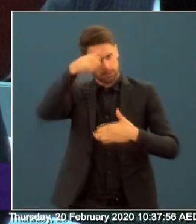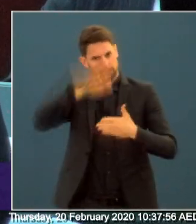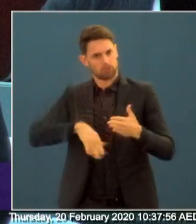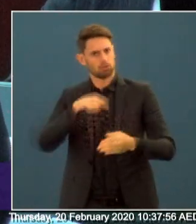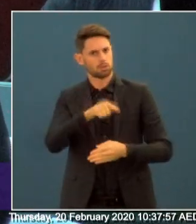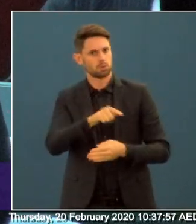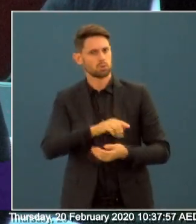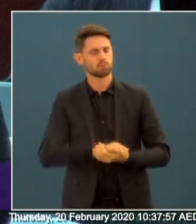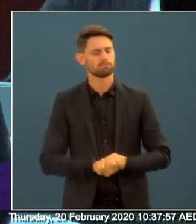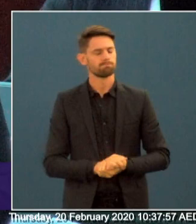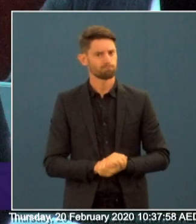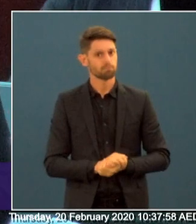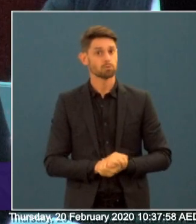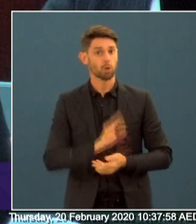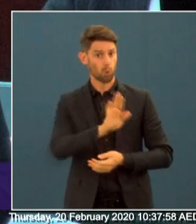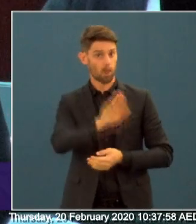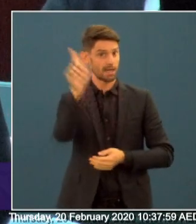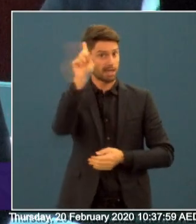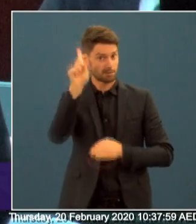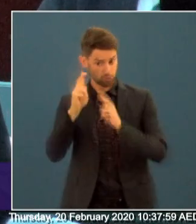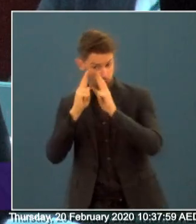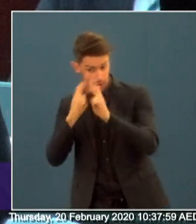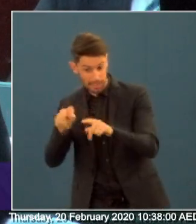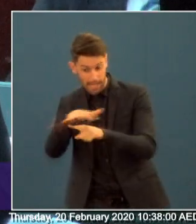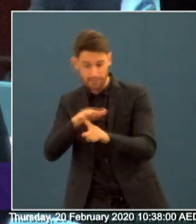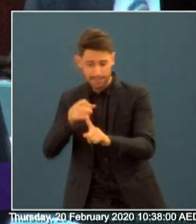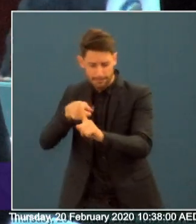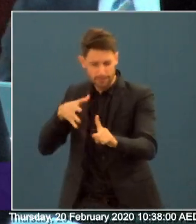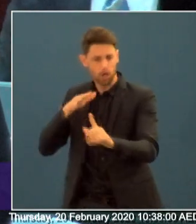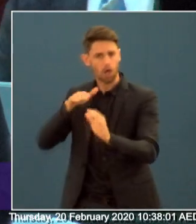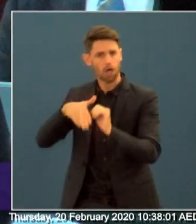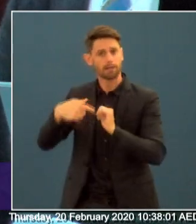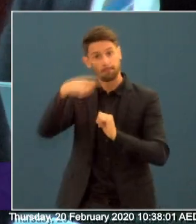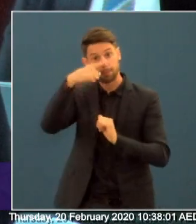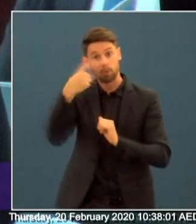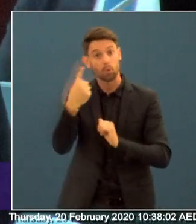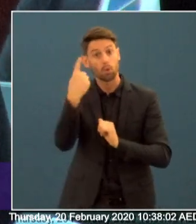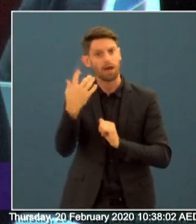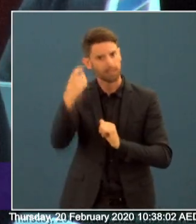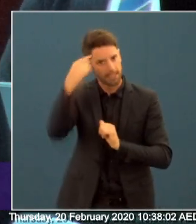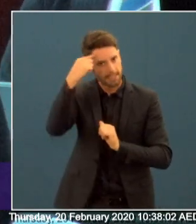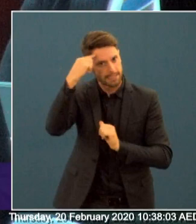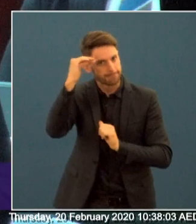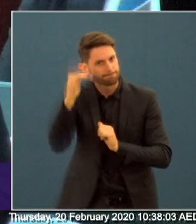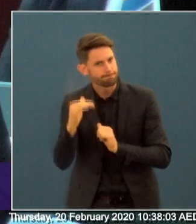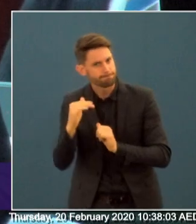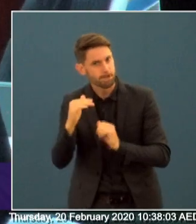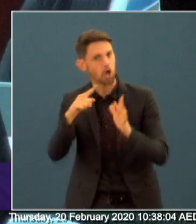at the present point in time, the focus is on intellectual disability and people on the autism spectrum. Yes.